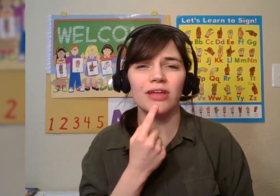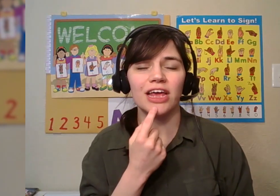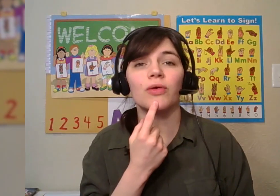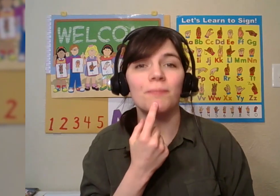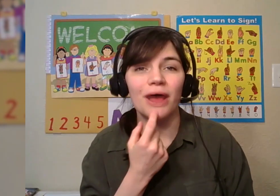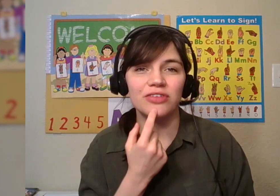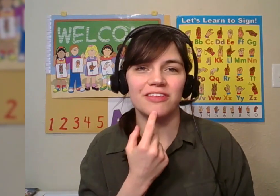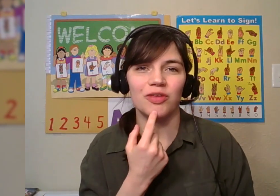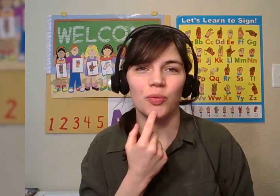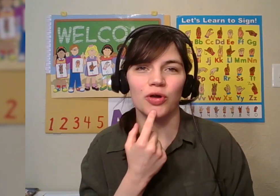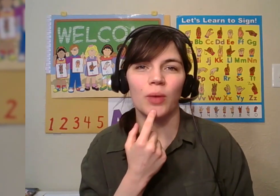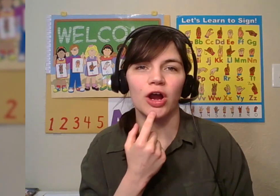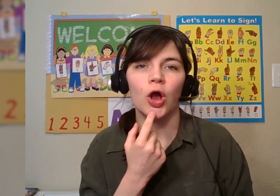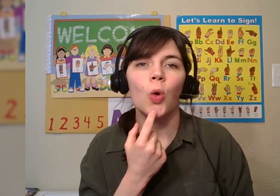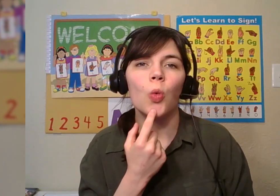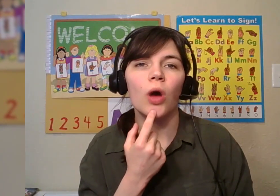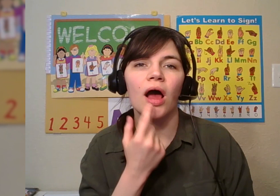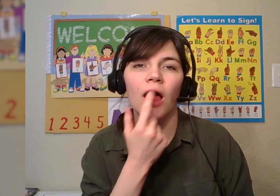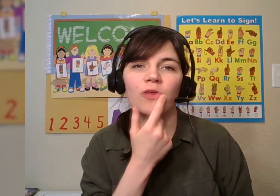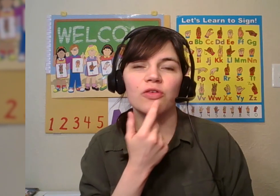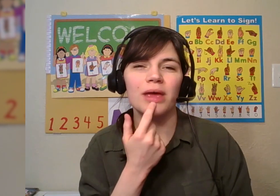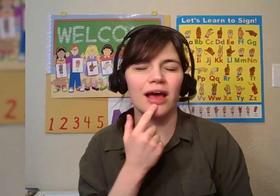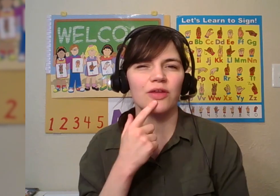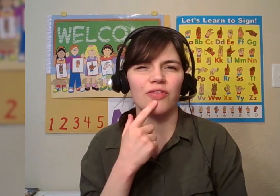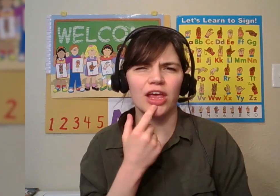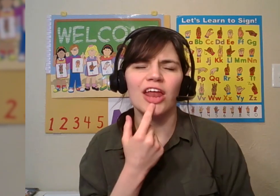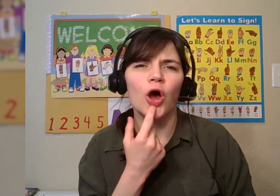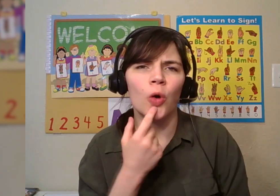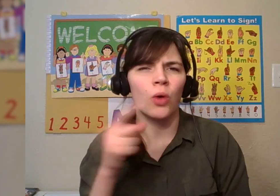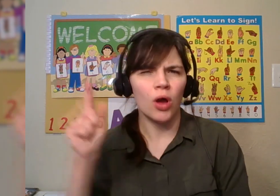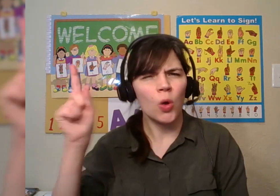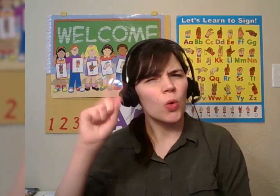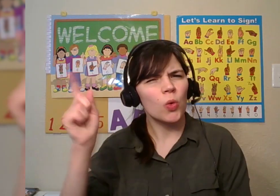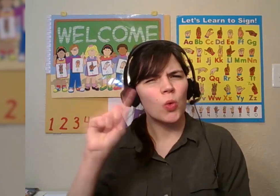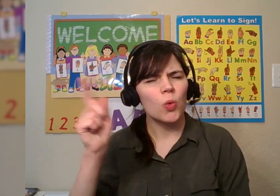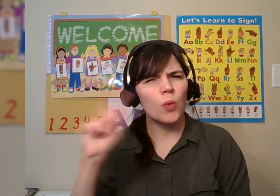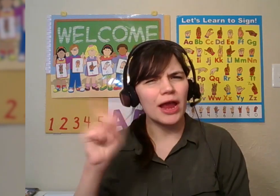like you're about to say the word where: wuh. So make kind of like an oh. Where